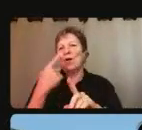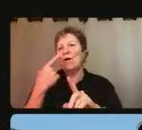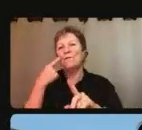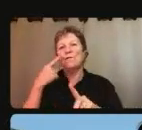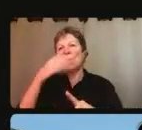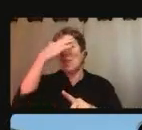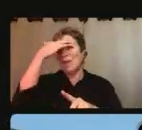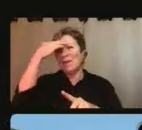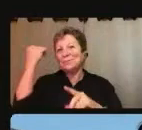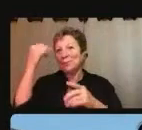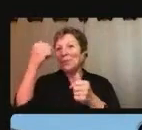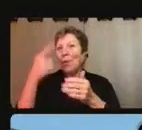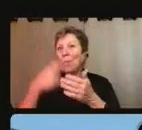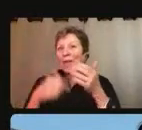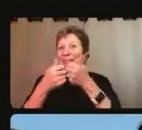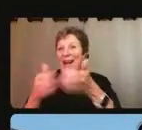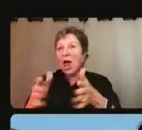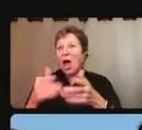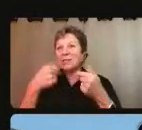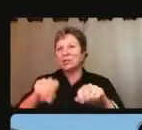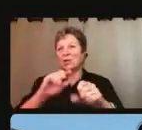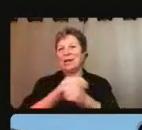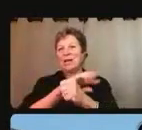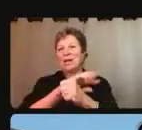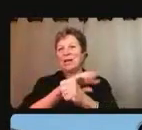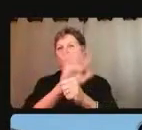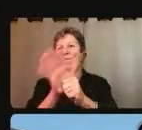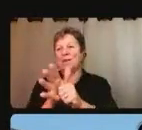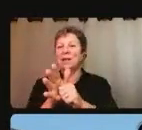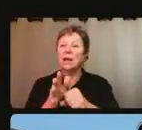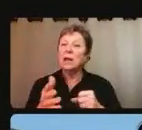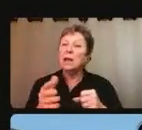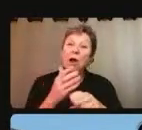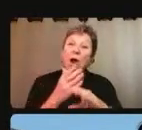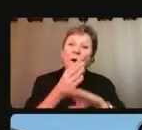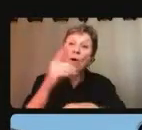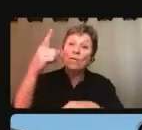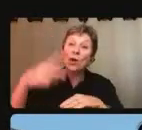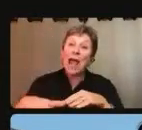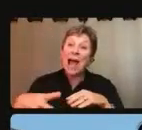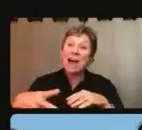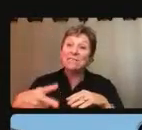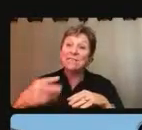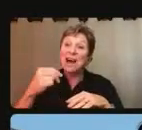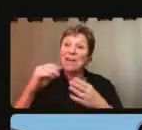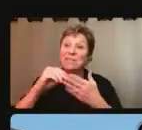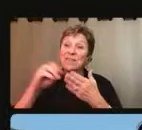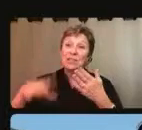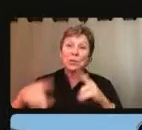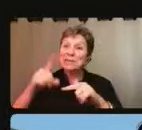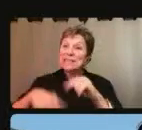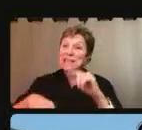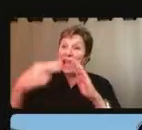HELPING CATCH UP FROM THE KNOWLEDGE THEY LOST WHILE